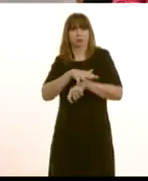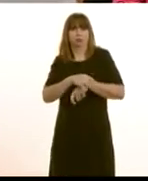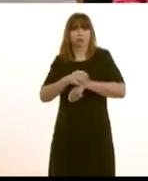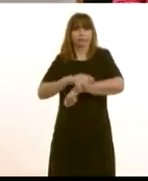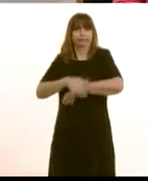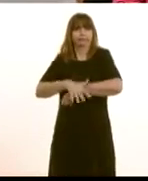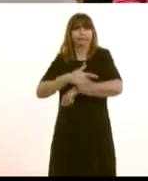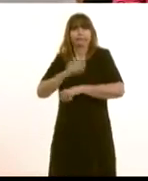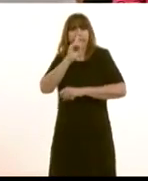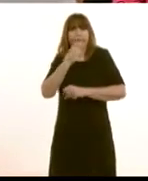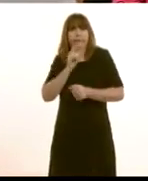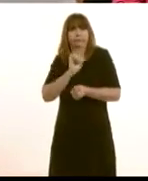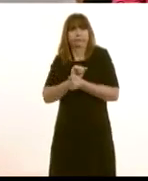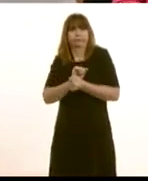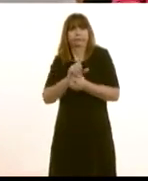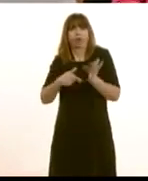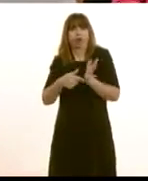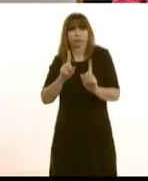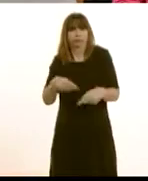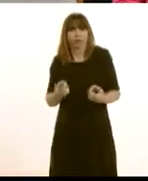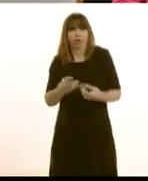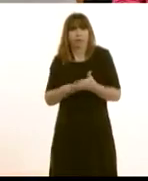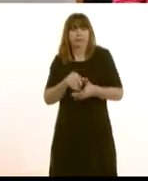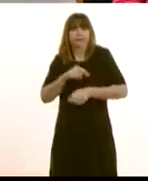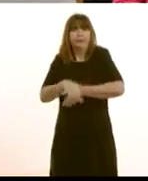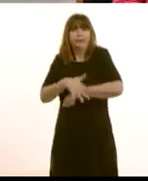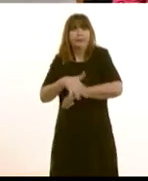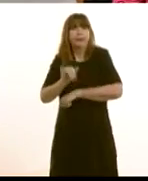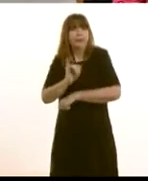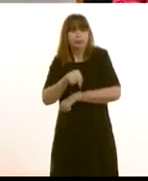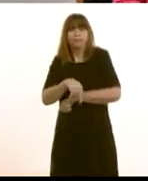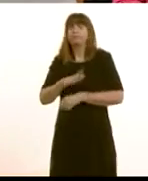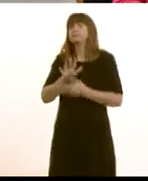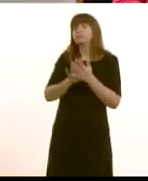is working with health boards in undertaking service planning in various areas relating